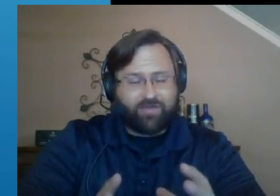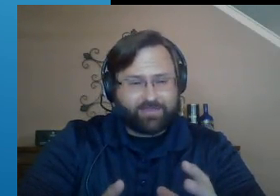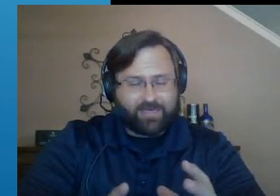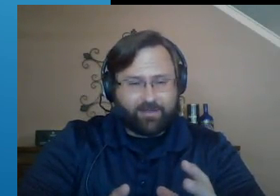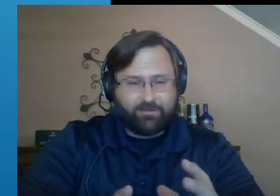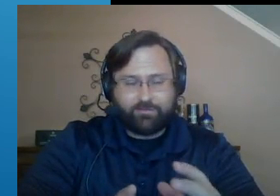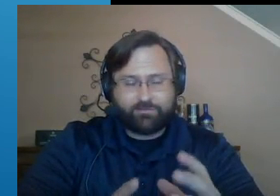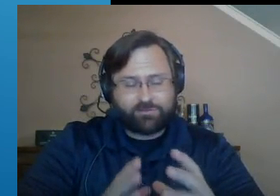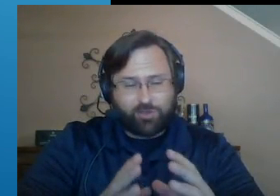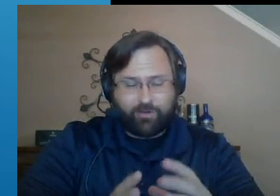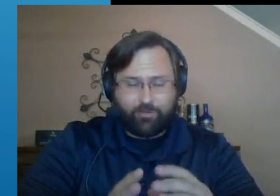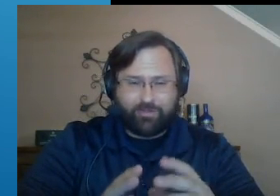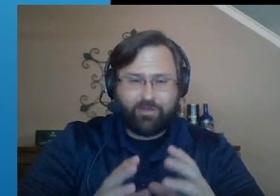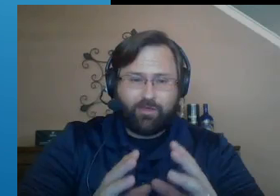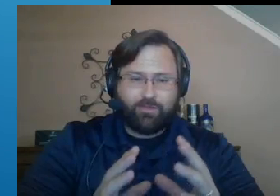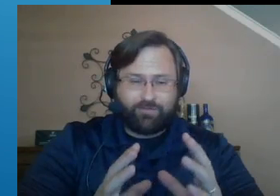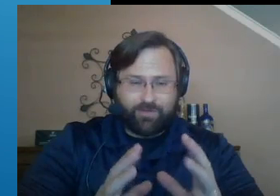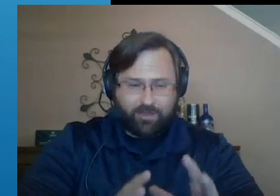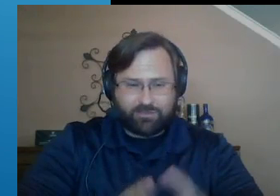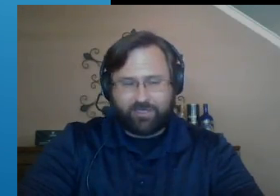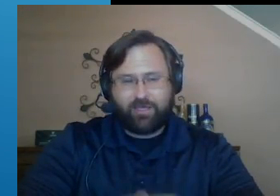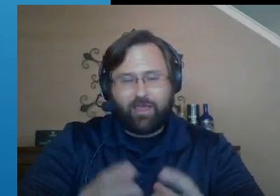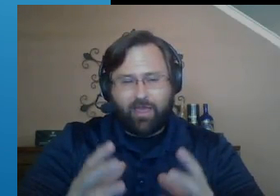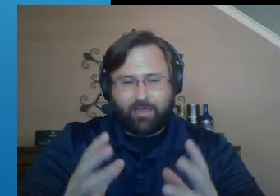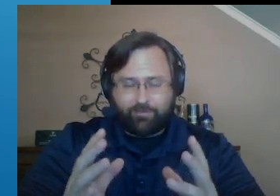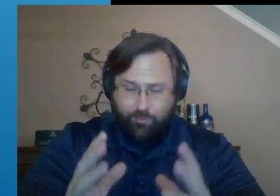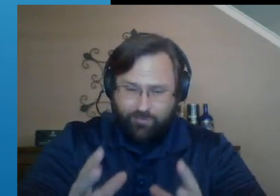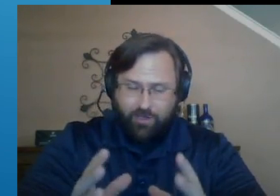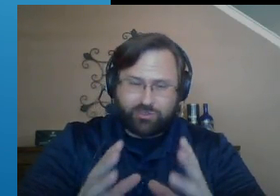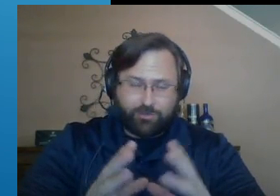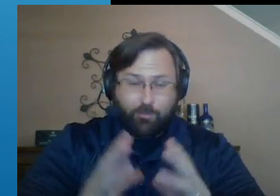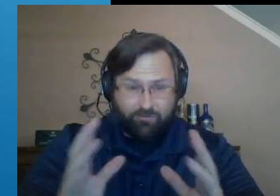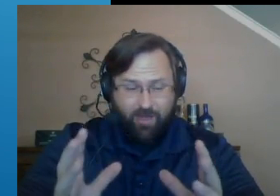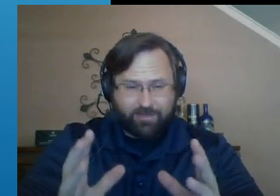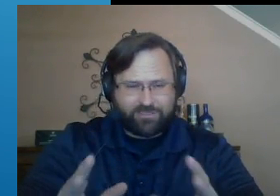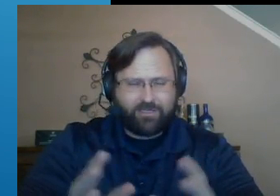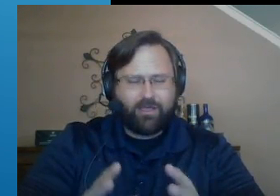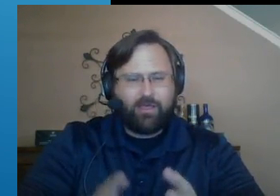ASL starting with the phonology and moving on to the morphology